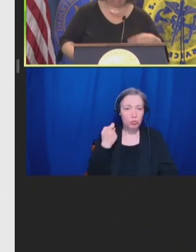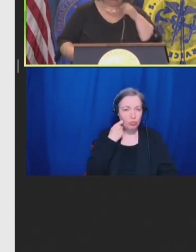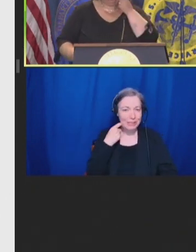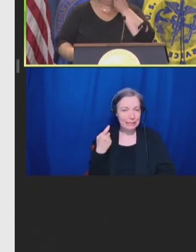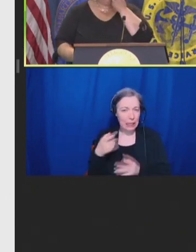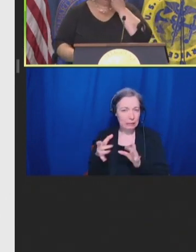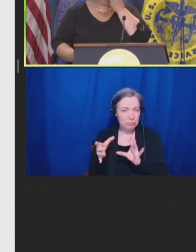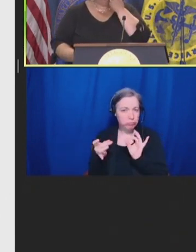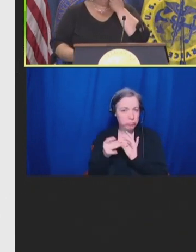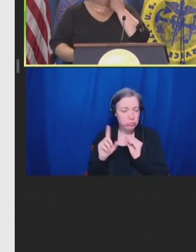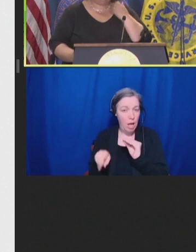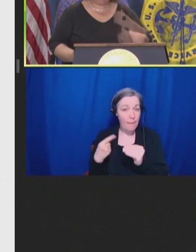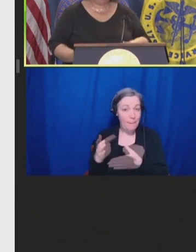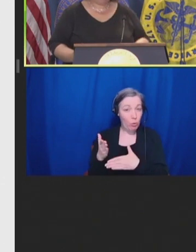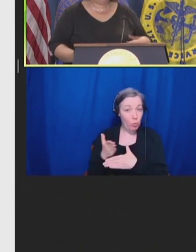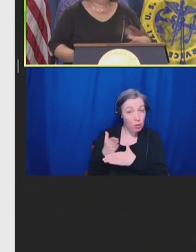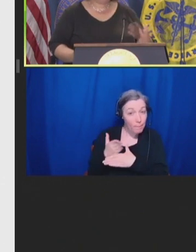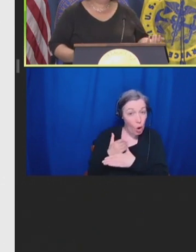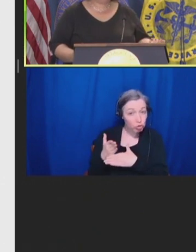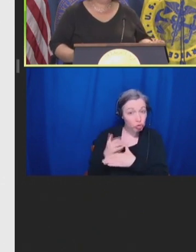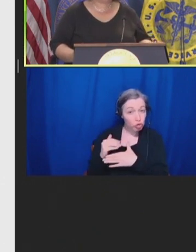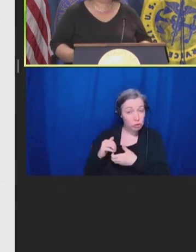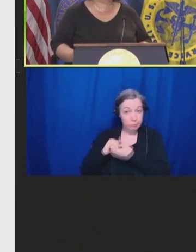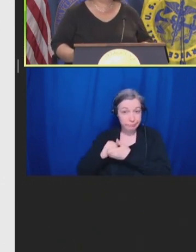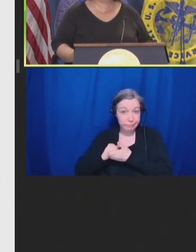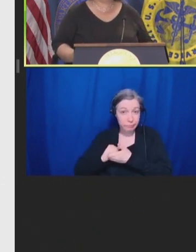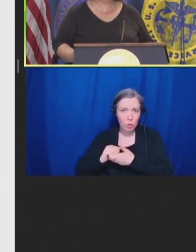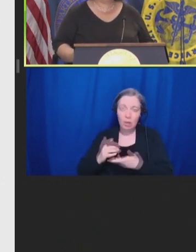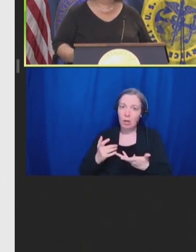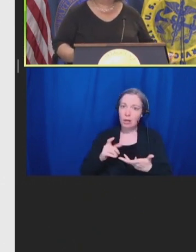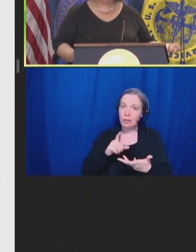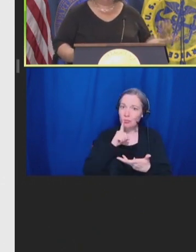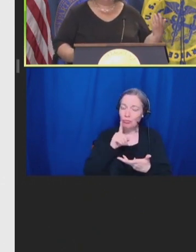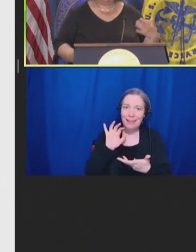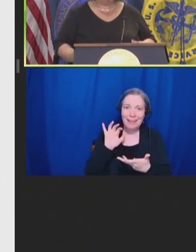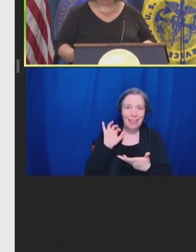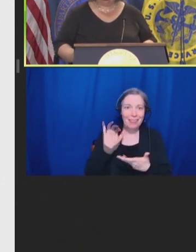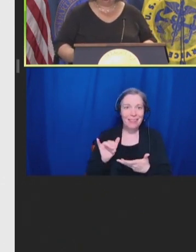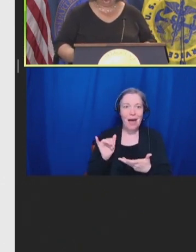inventive partnerships, even stemming back to the H1N1 response and COVID. Again,